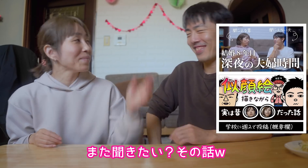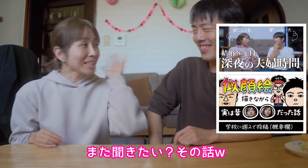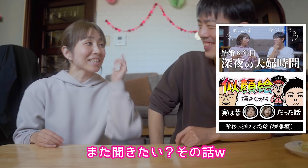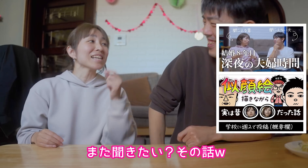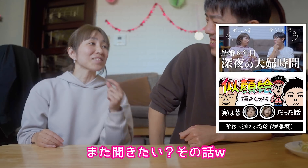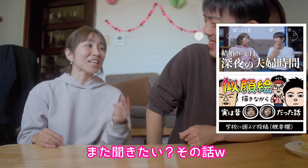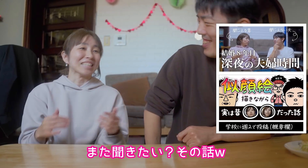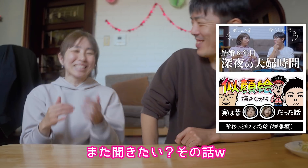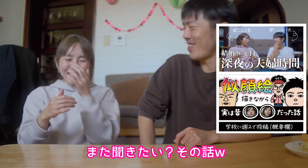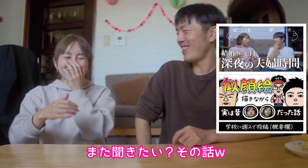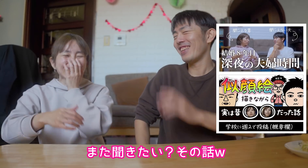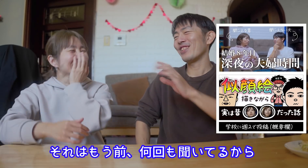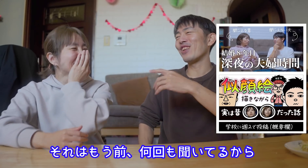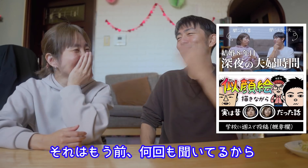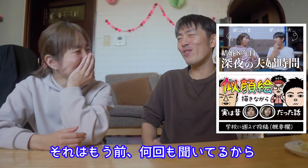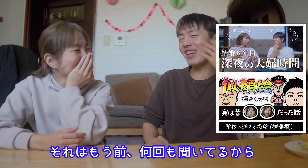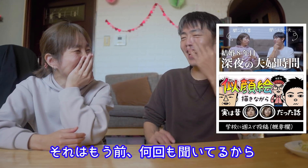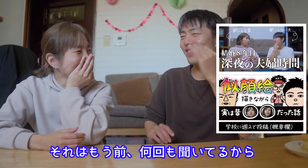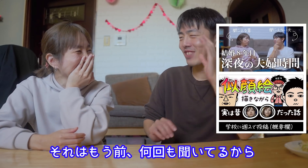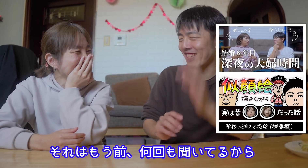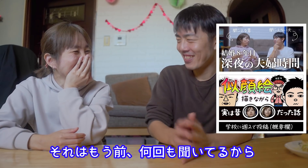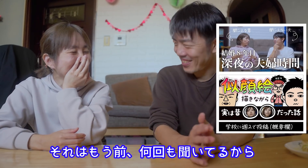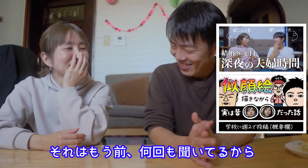Do you want to hear that story again? LOL (Dad)I've heard that story many times before.